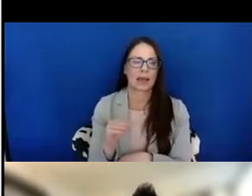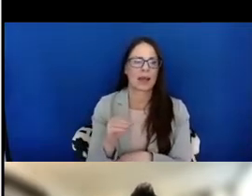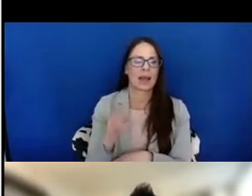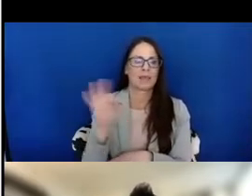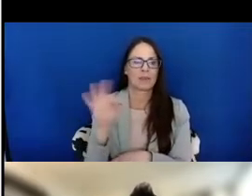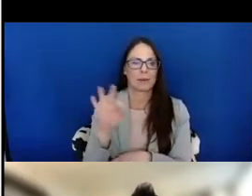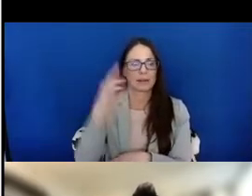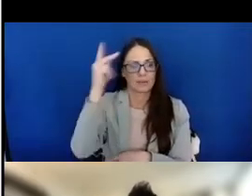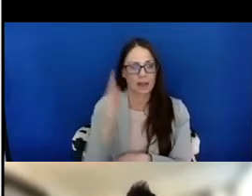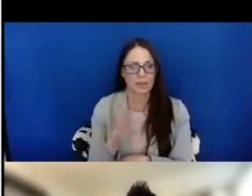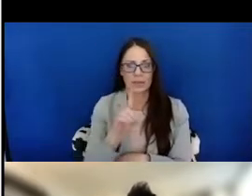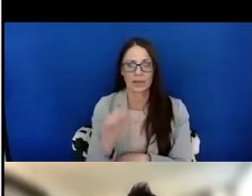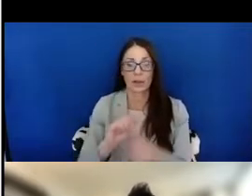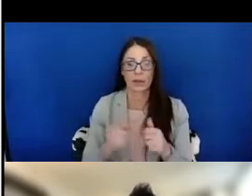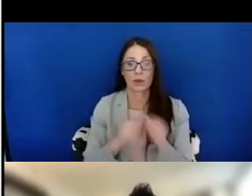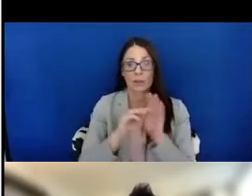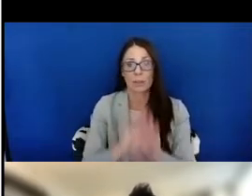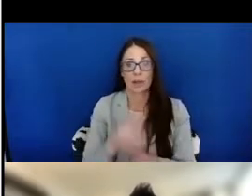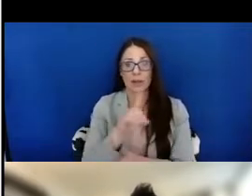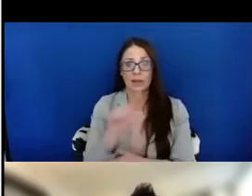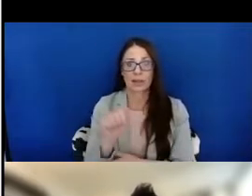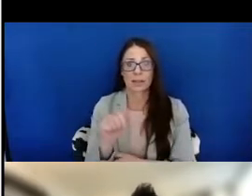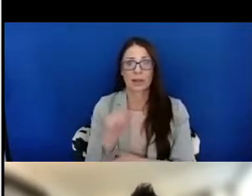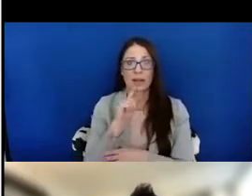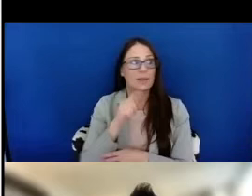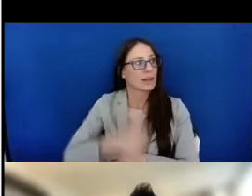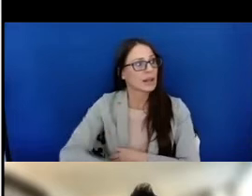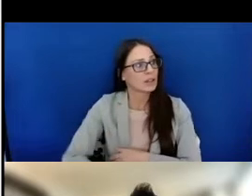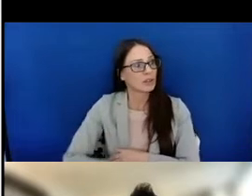15:30:43 The first model disability hasn't intrinsic characteristic of an individual